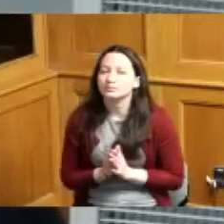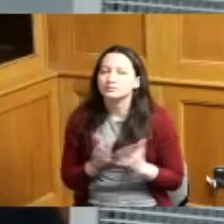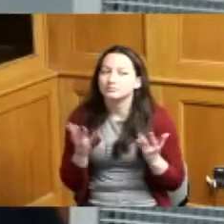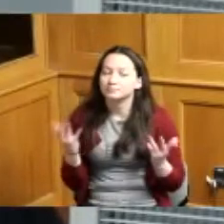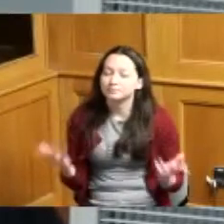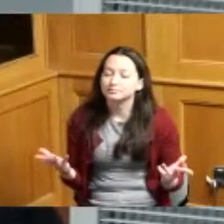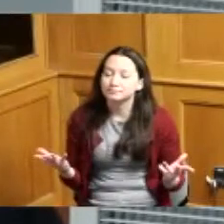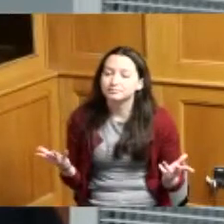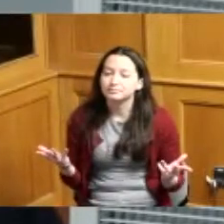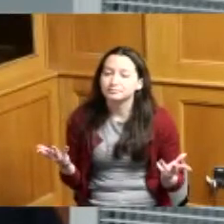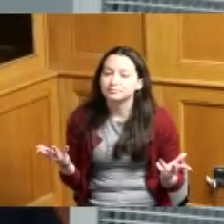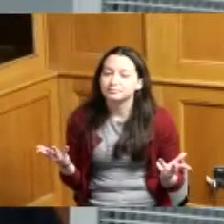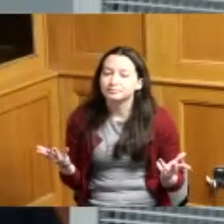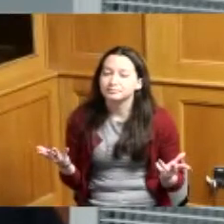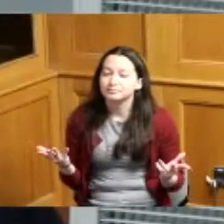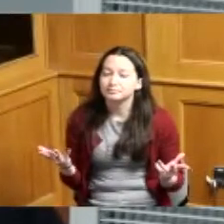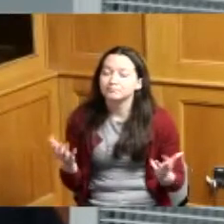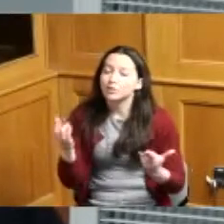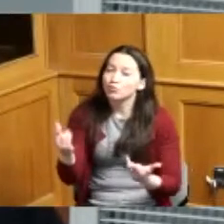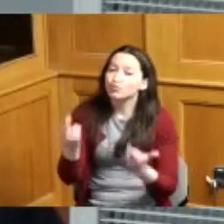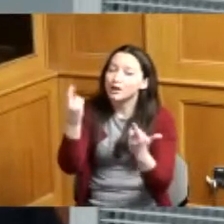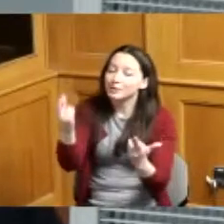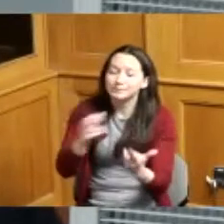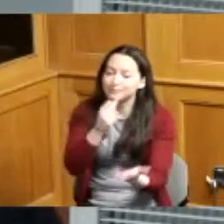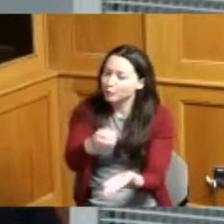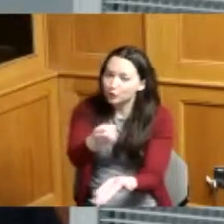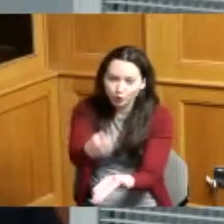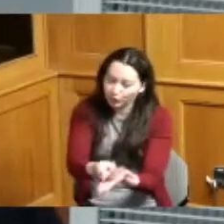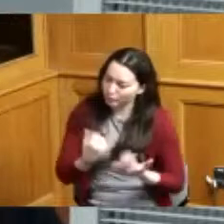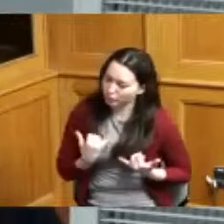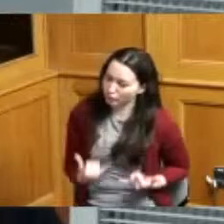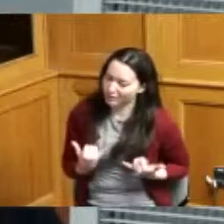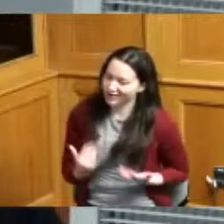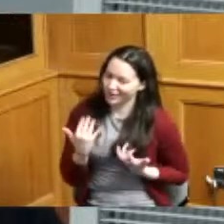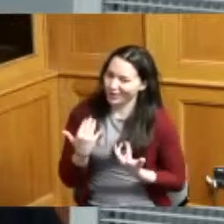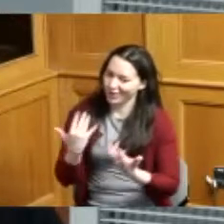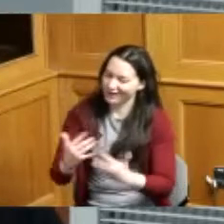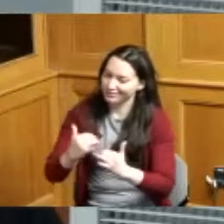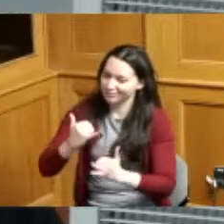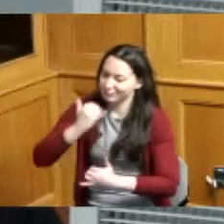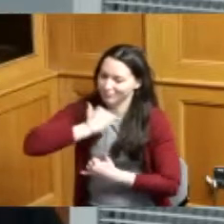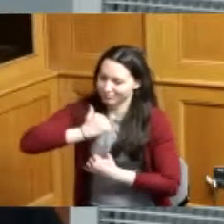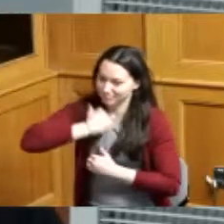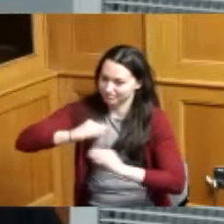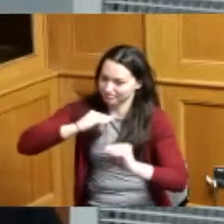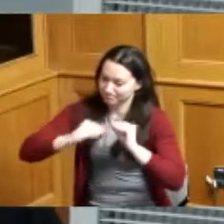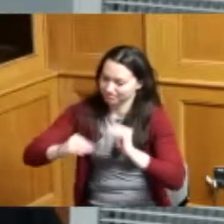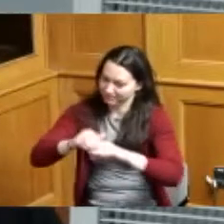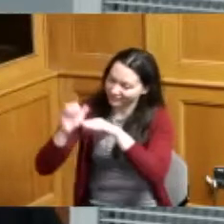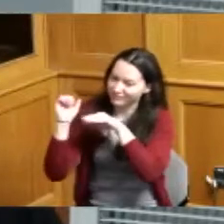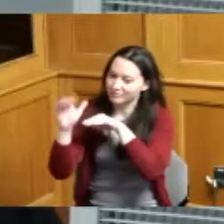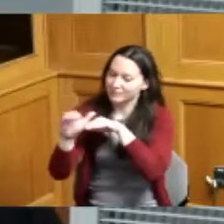we are recommending that you do not approve it at this time and wait for the petitioner to resubmit the correct documents